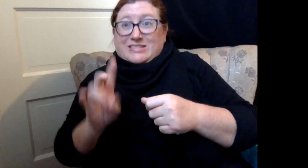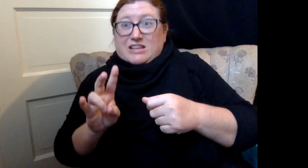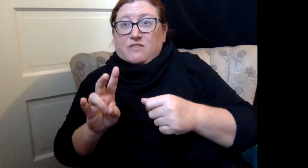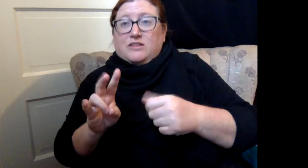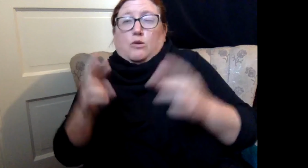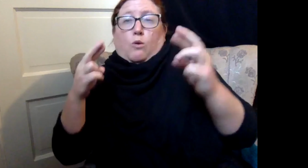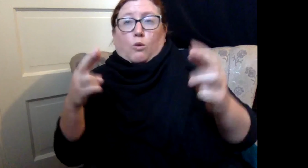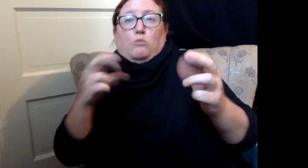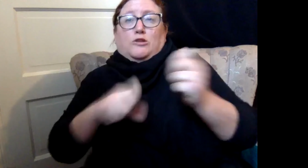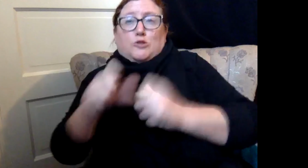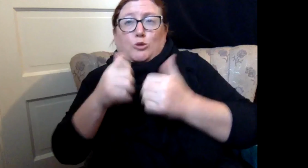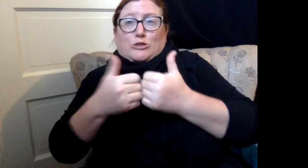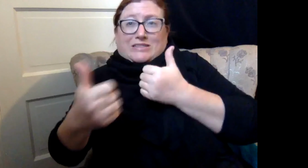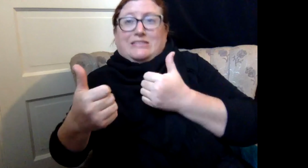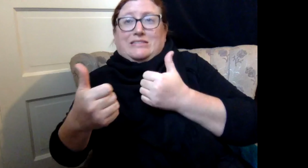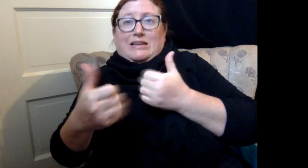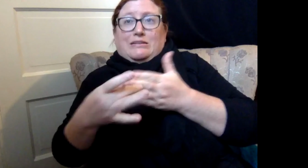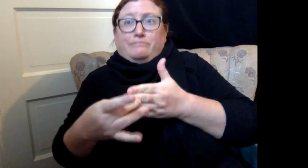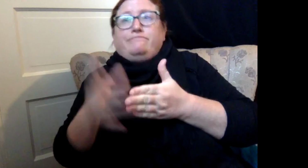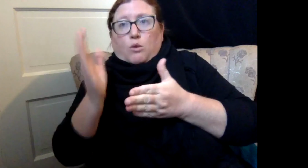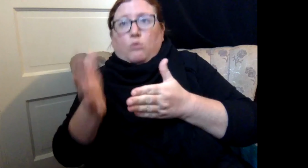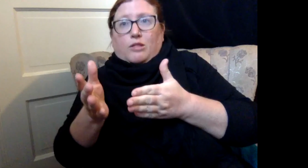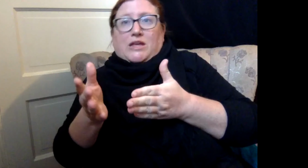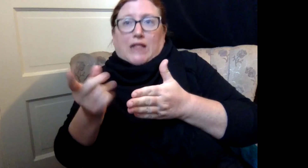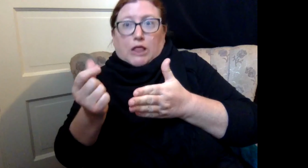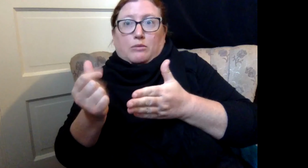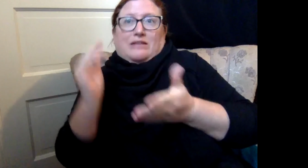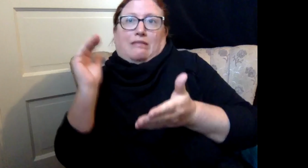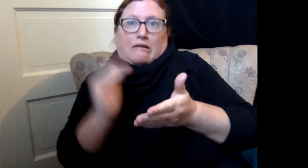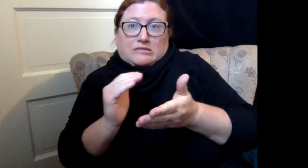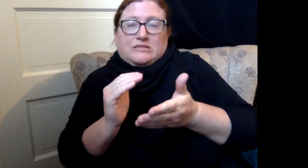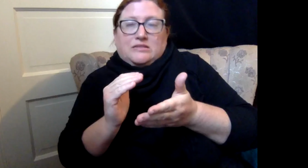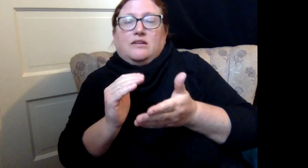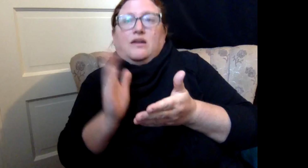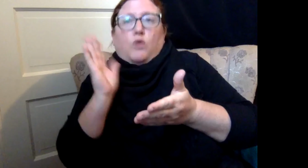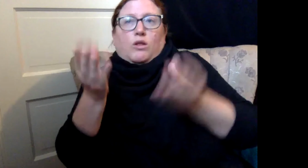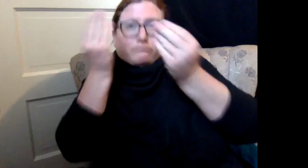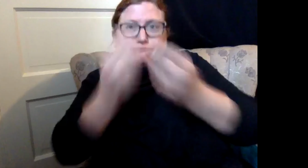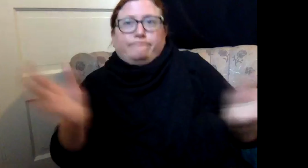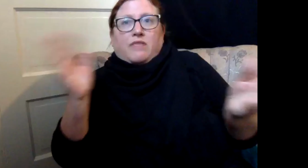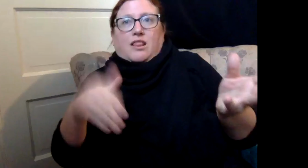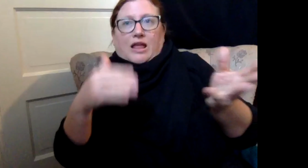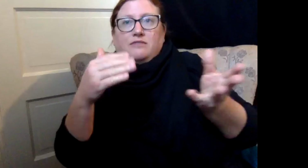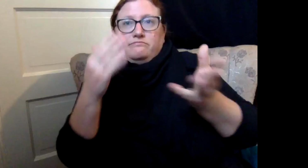the 27th when it is hoped that distancing guidelines will be relaxed and this longer list